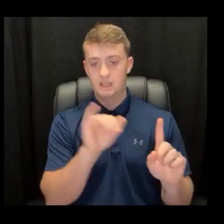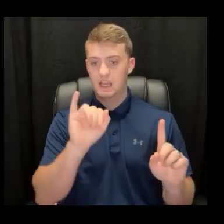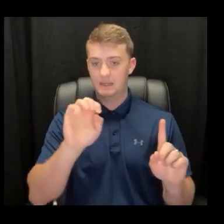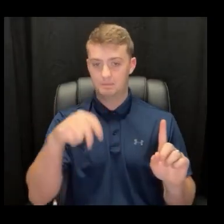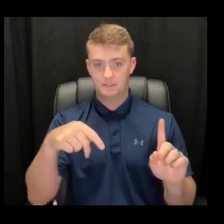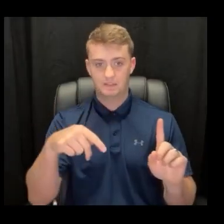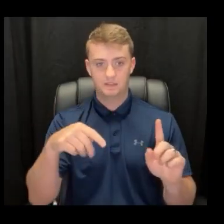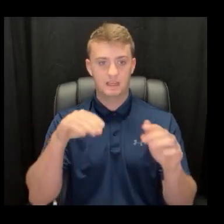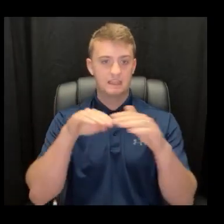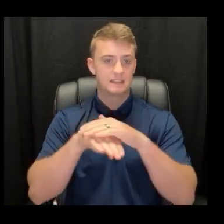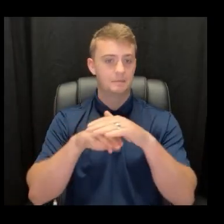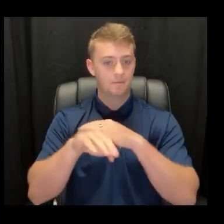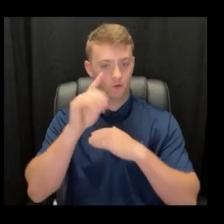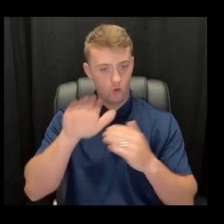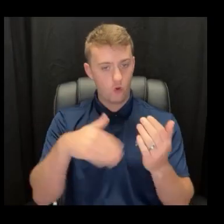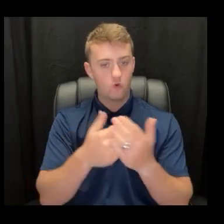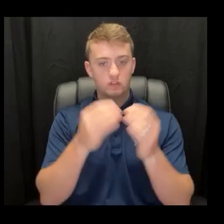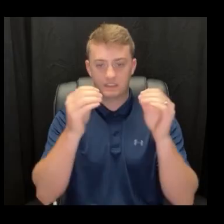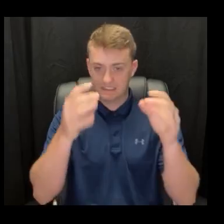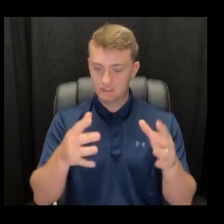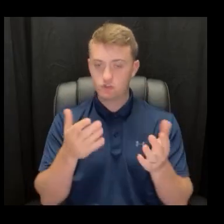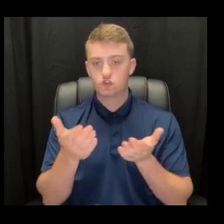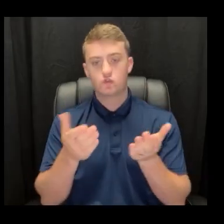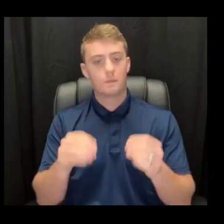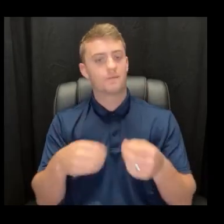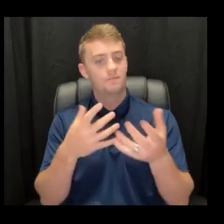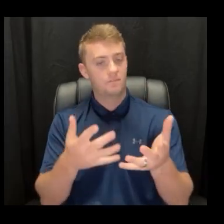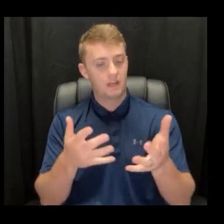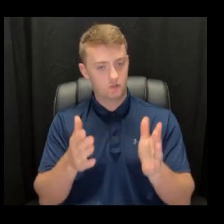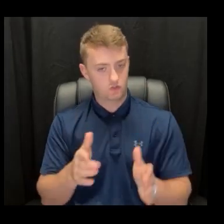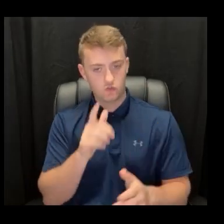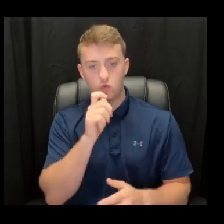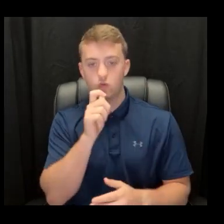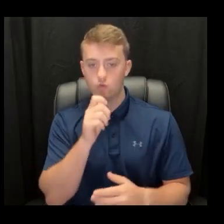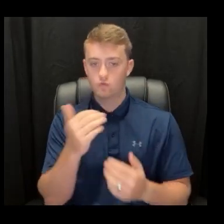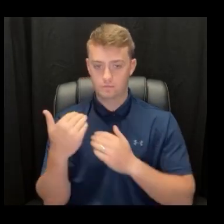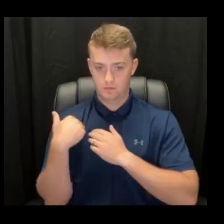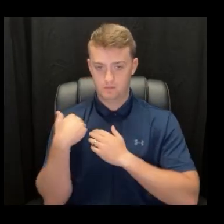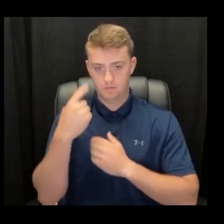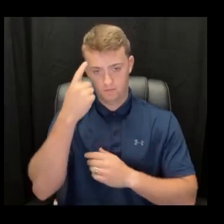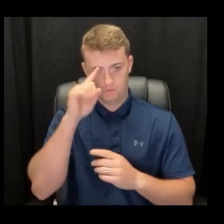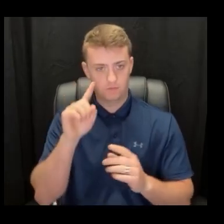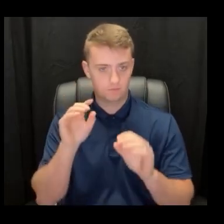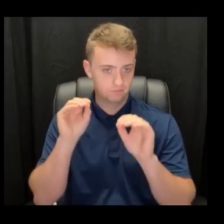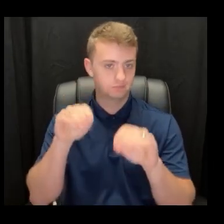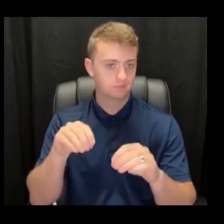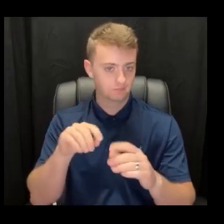accessible to all teacher and service providers who are responsible for its implementation.